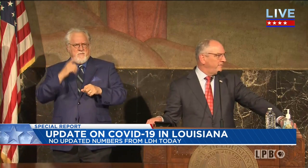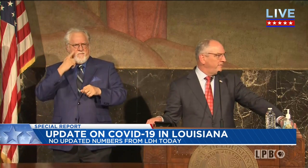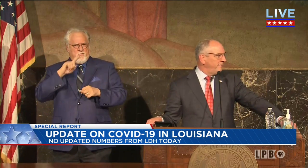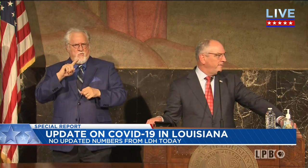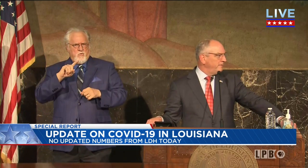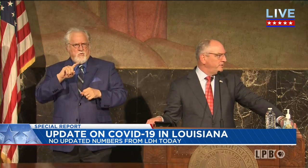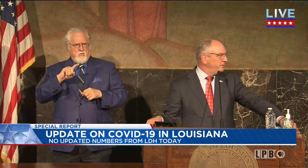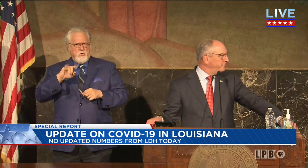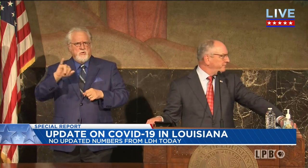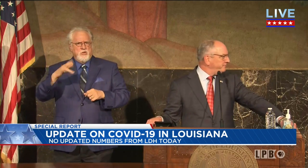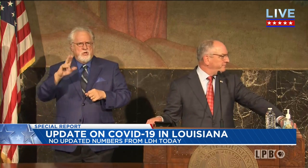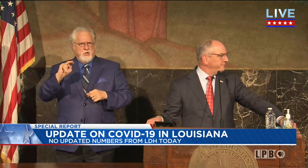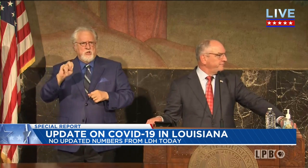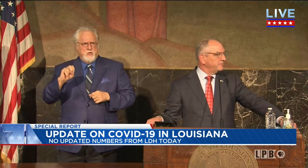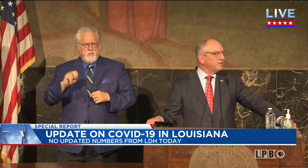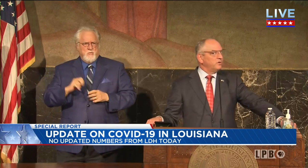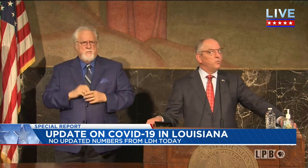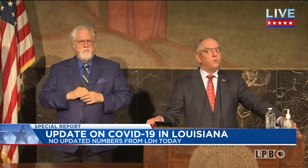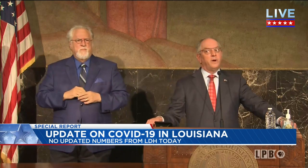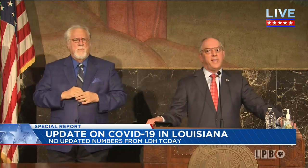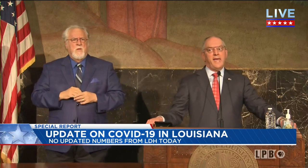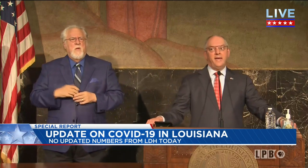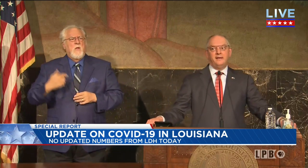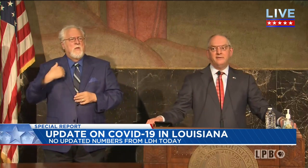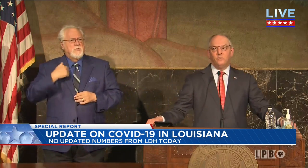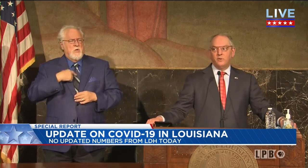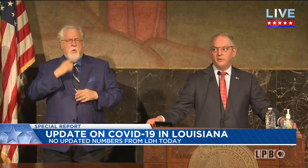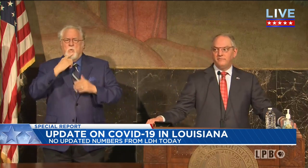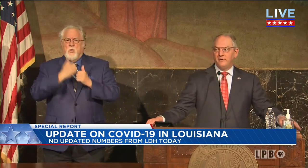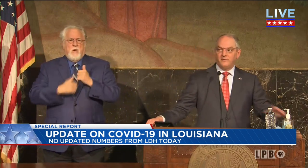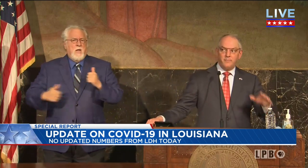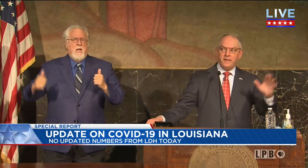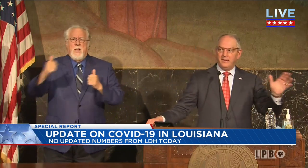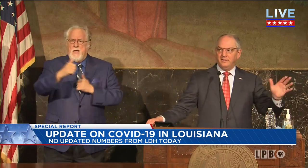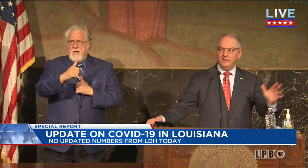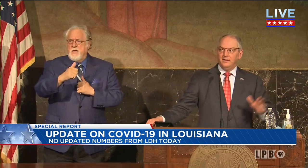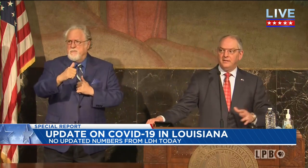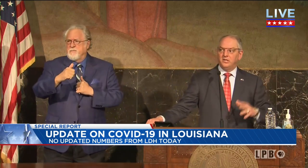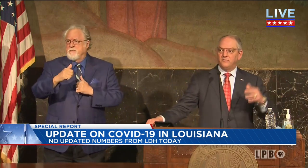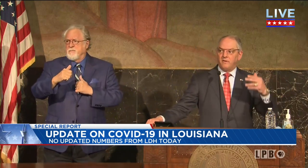MONTH THAT'S 200,000 PEOPLE. I KNOW WE'RE 160,000 TESTED IN